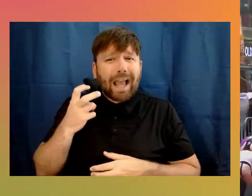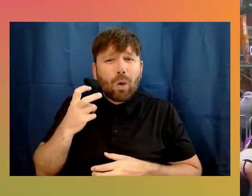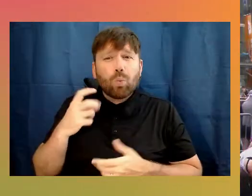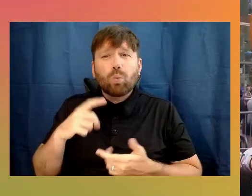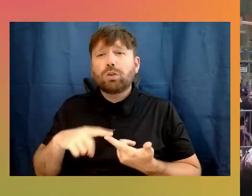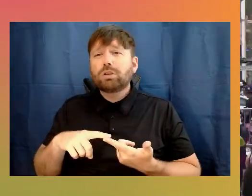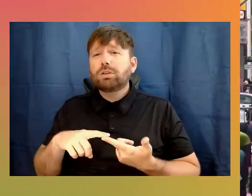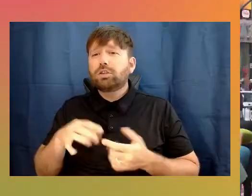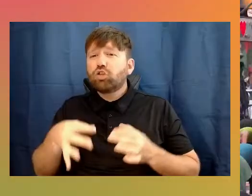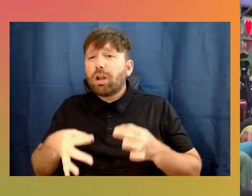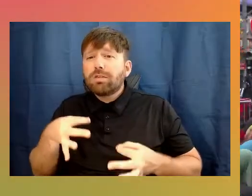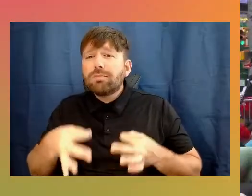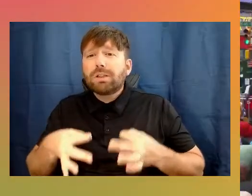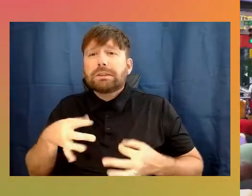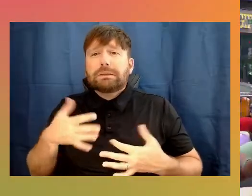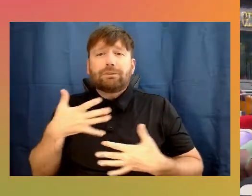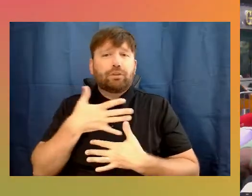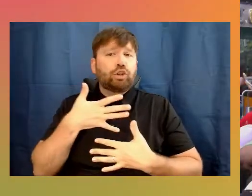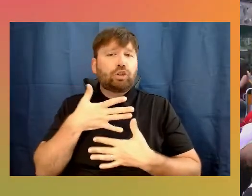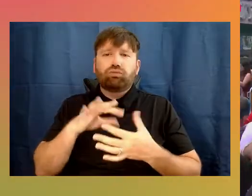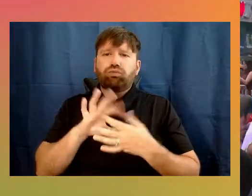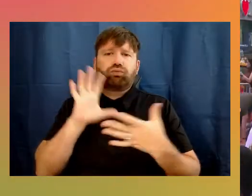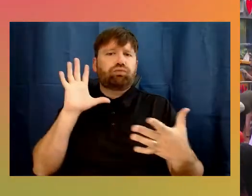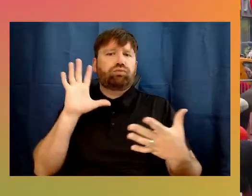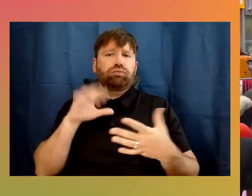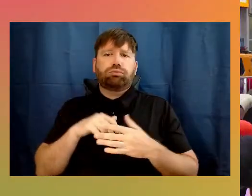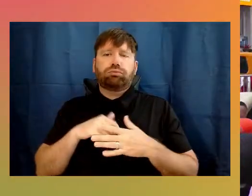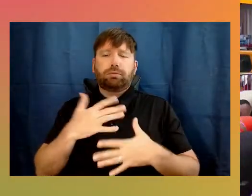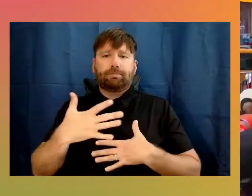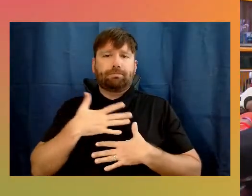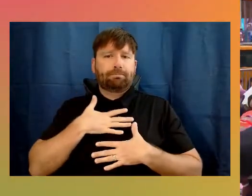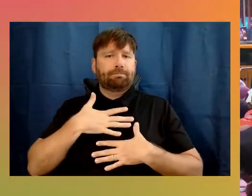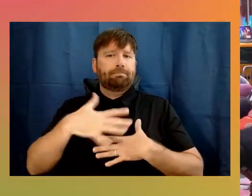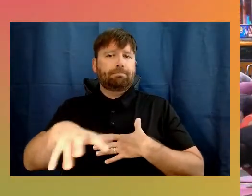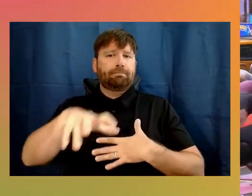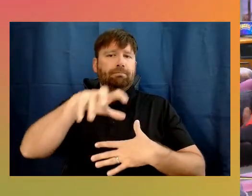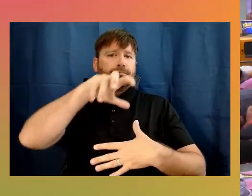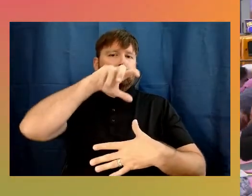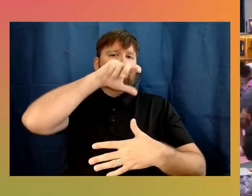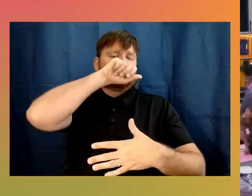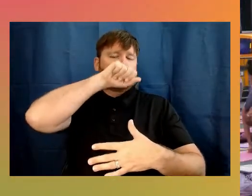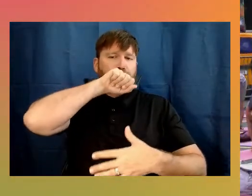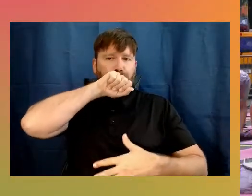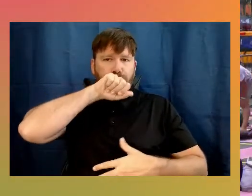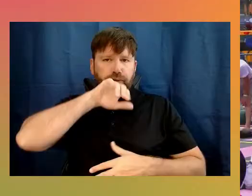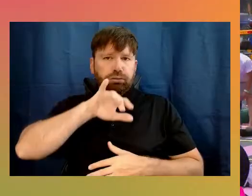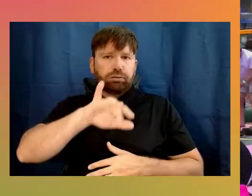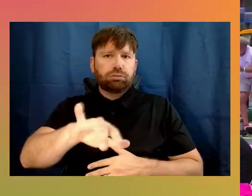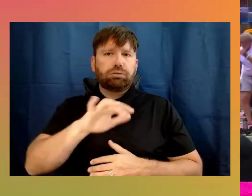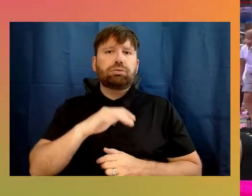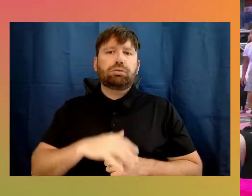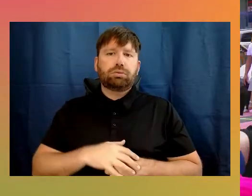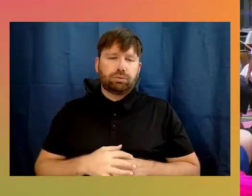TAKE A PAUSE, COME BACK. RELEASE ANY DOUBT, ADJUSTMENT,